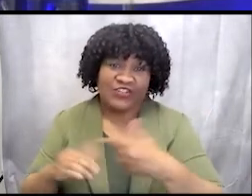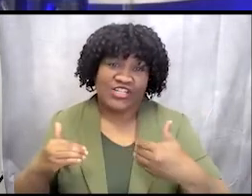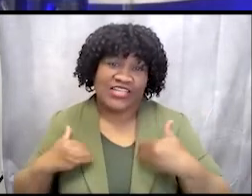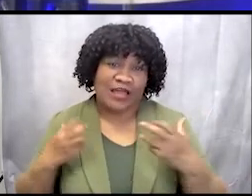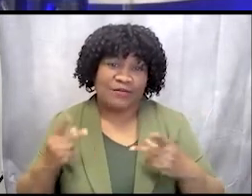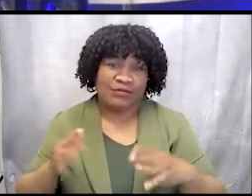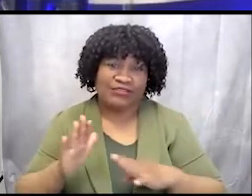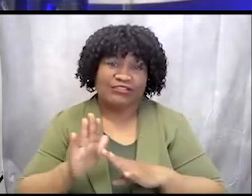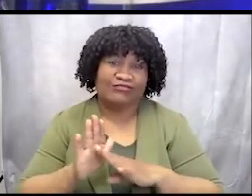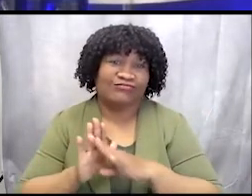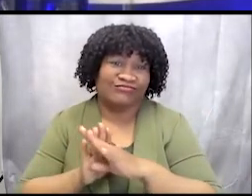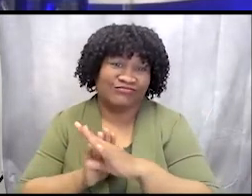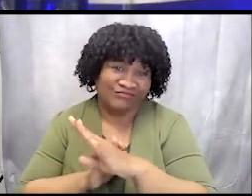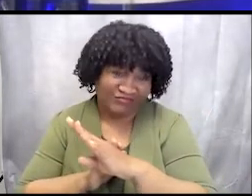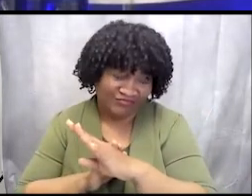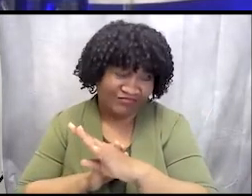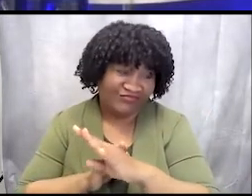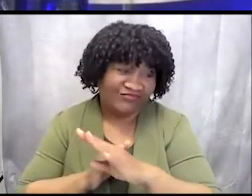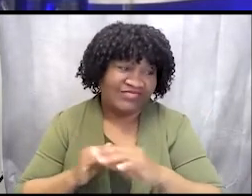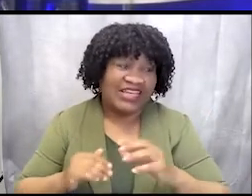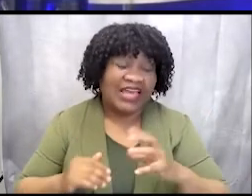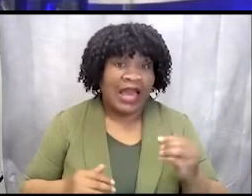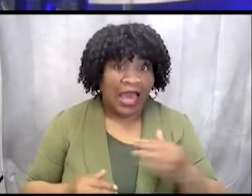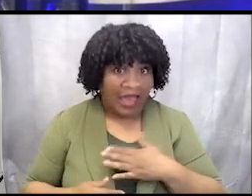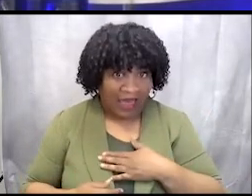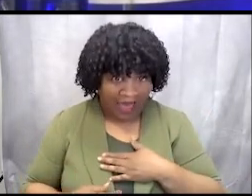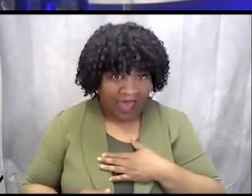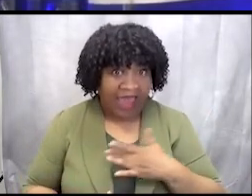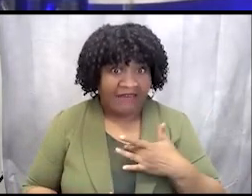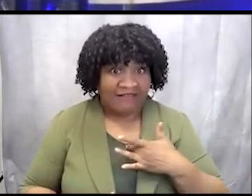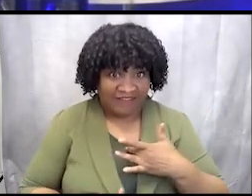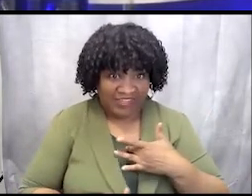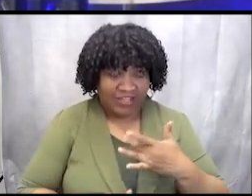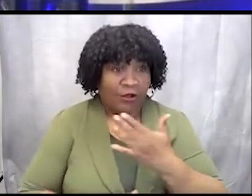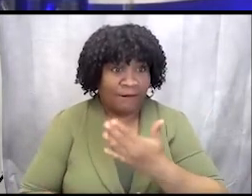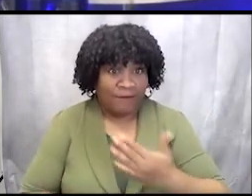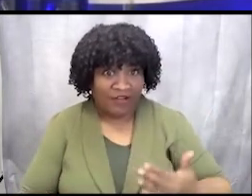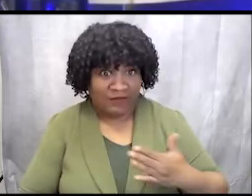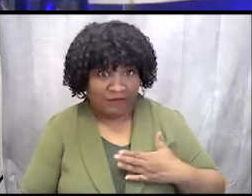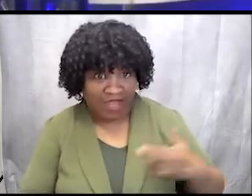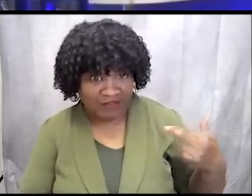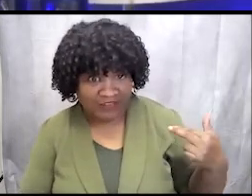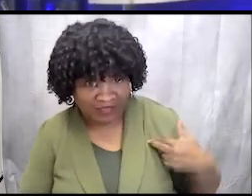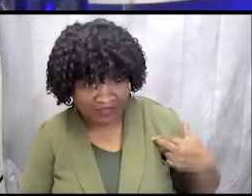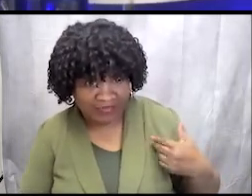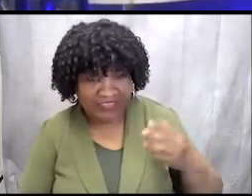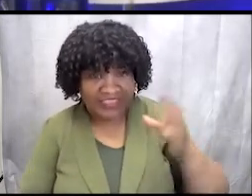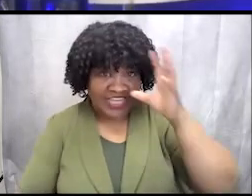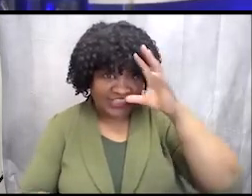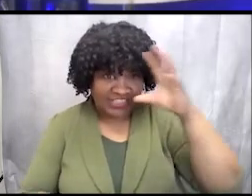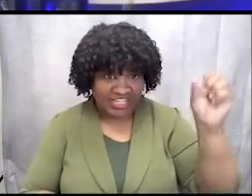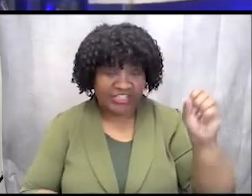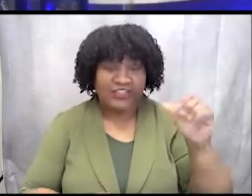And so I believe that part of my responsibility as chancellor, I have to stay in my lane.